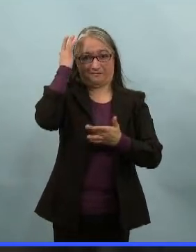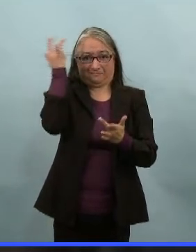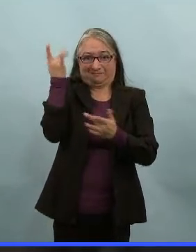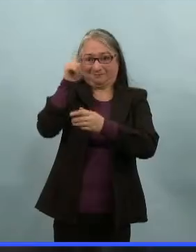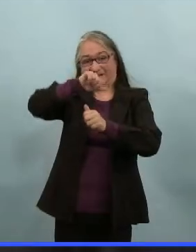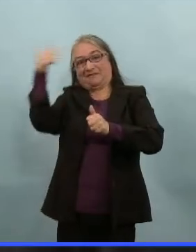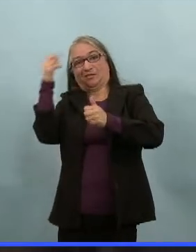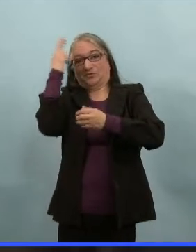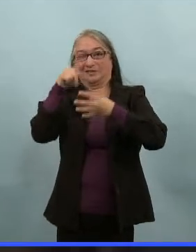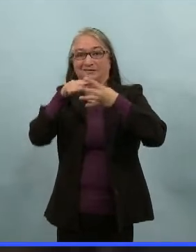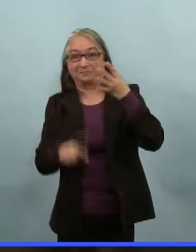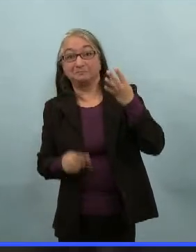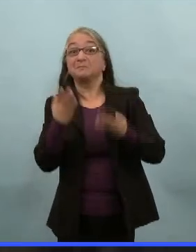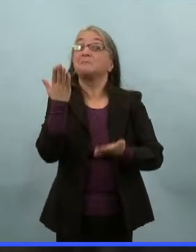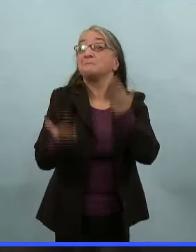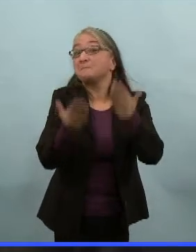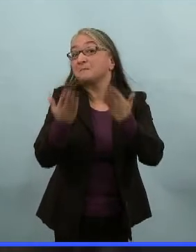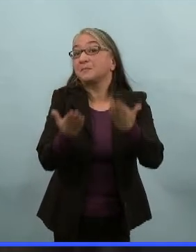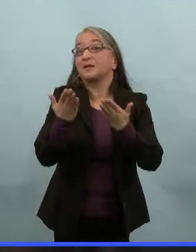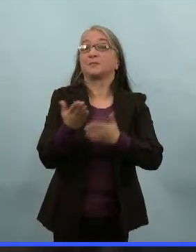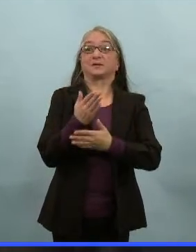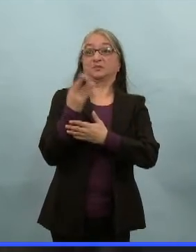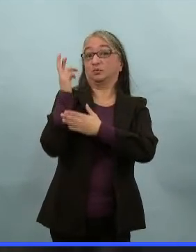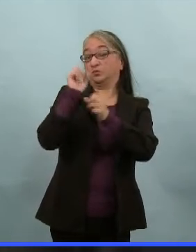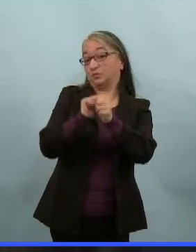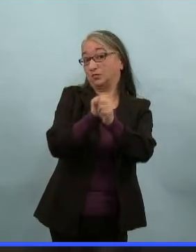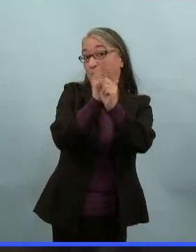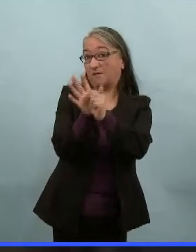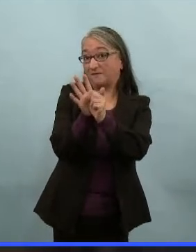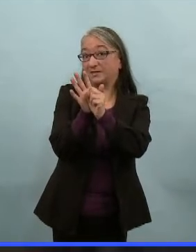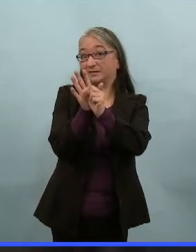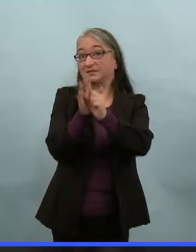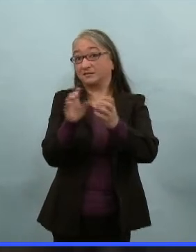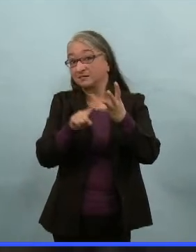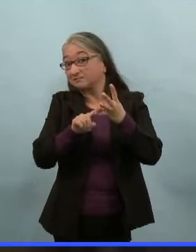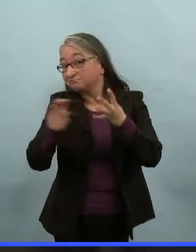or some covet cases being hospitalized as well so we don't have a firm number there we know that